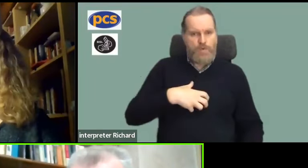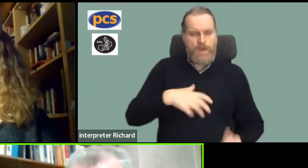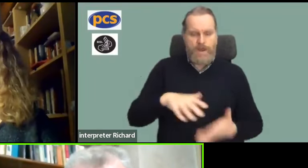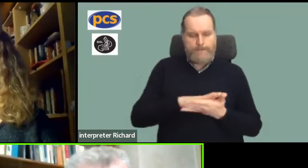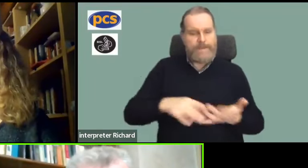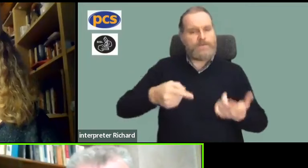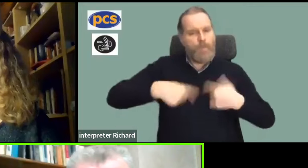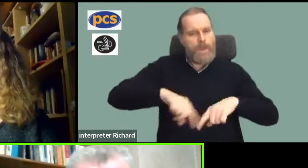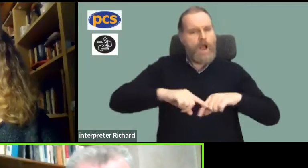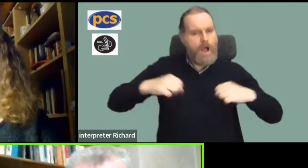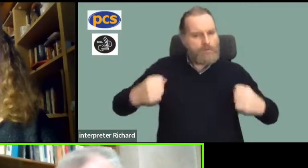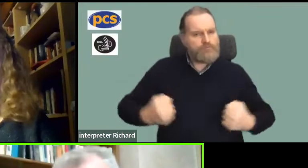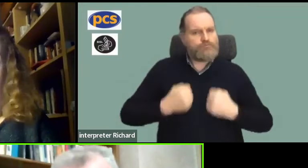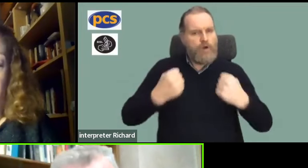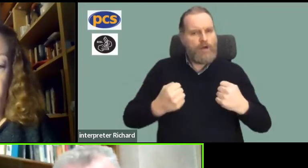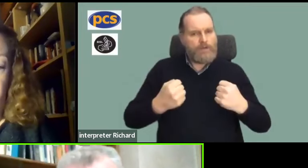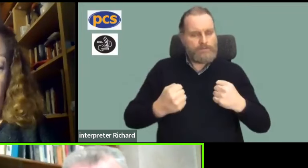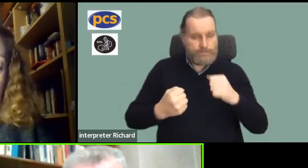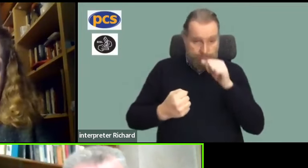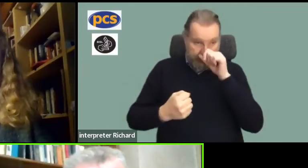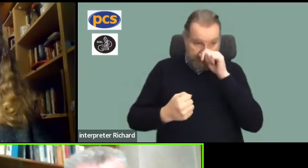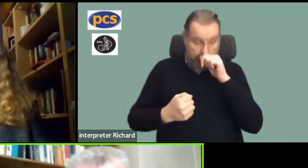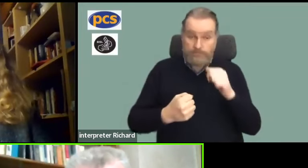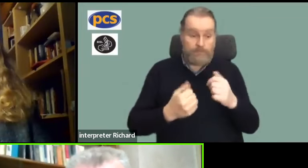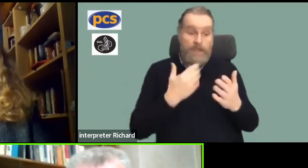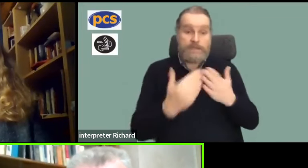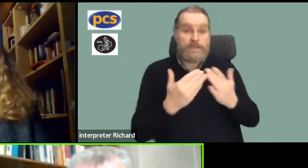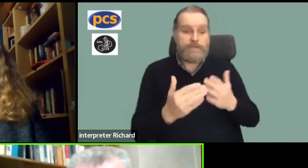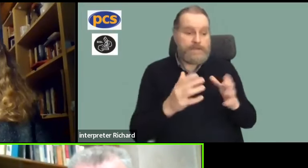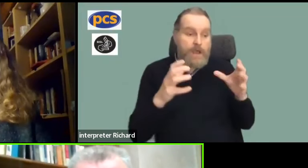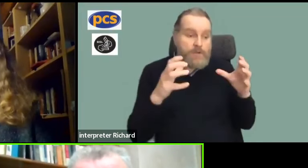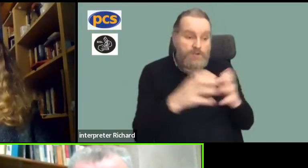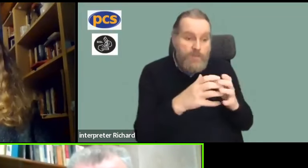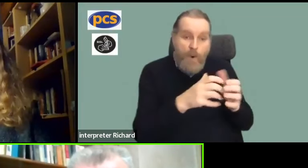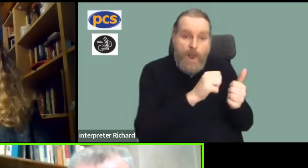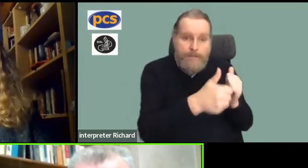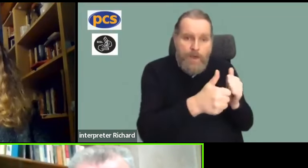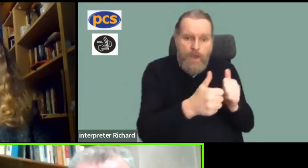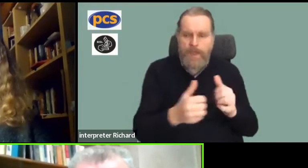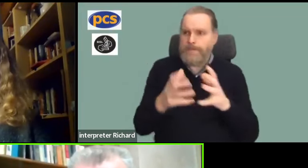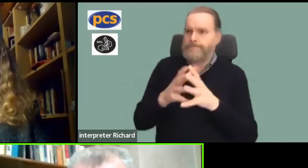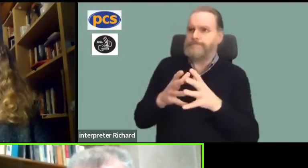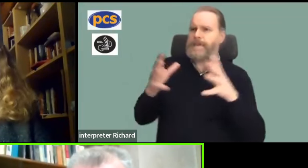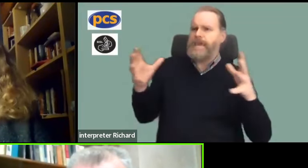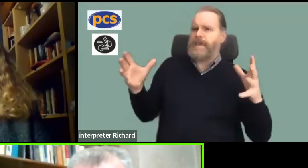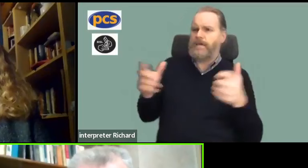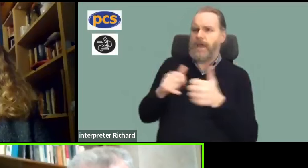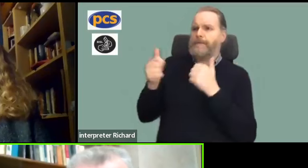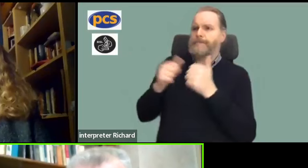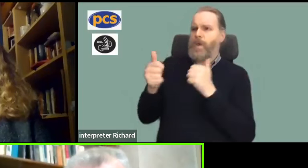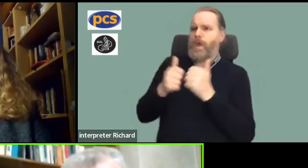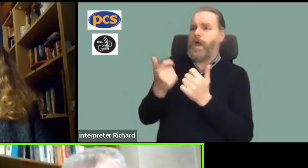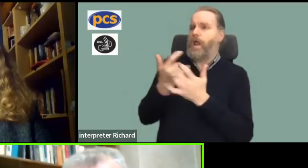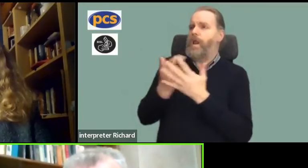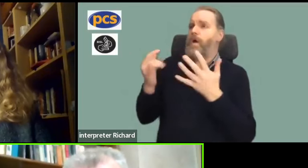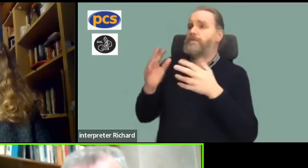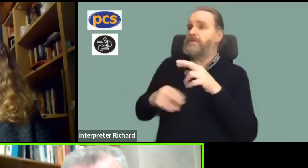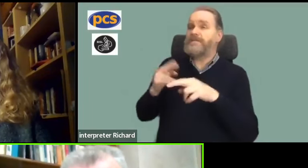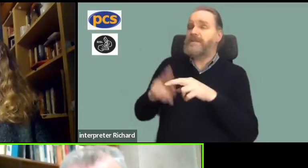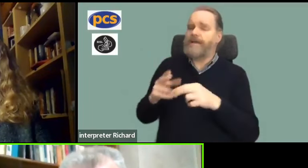to that is that it's the to that is that it's the Union that keeps us together, whether in other ge ge employer or small, whether on 're on strike this time, or on strike this time, or not and by us sticking to us.